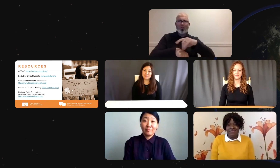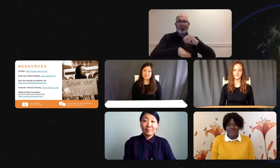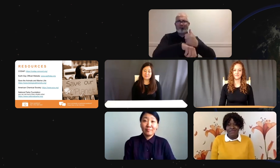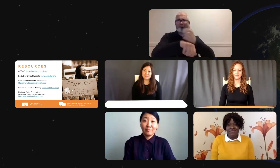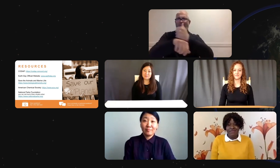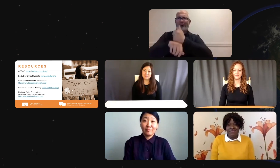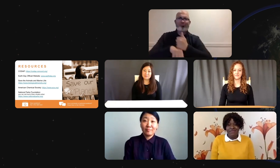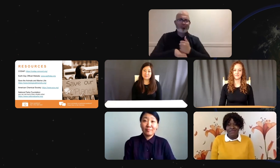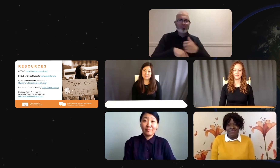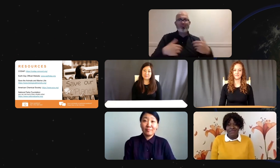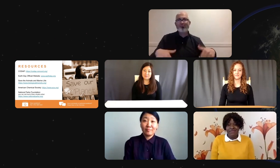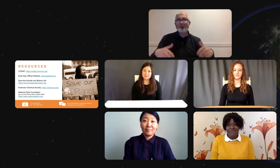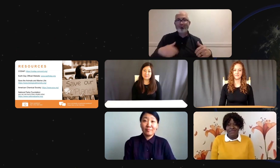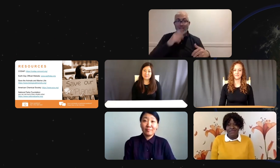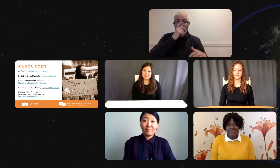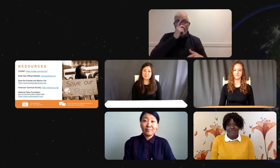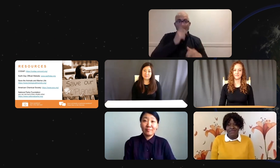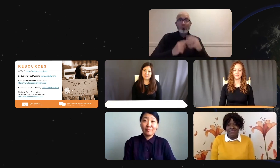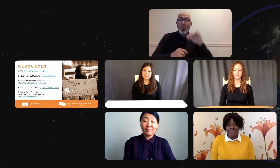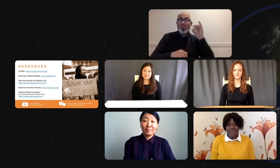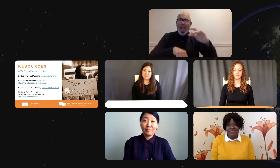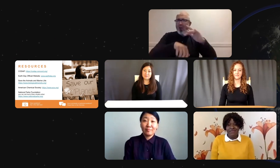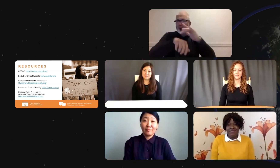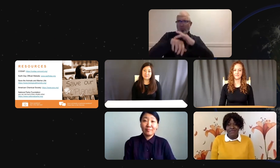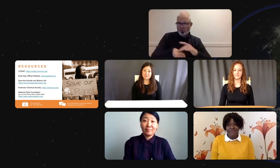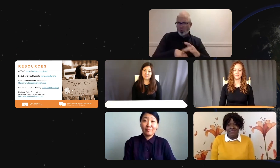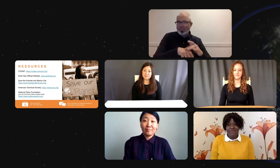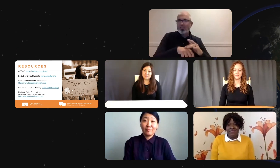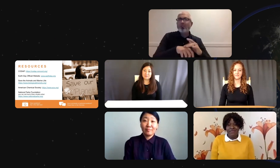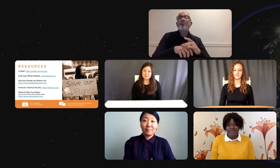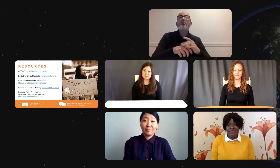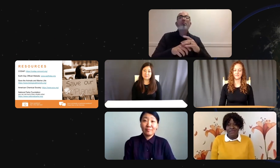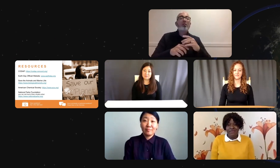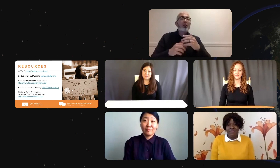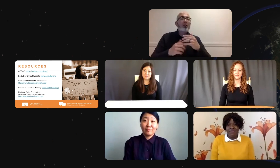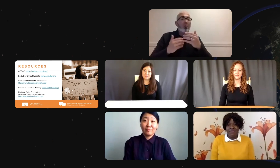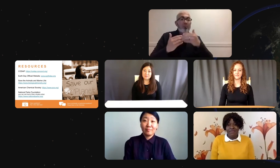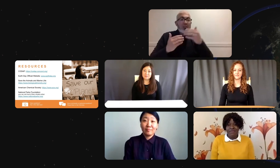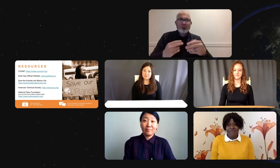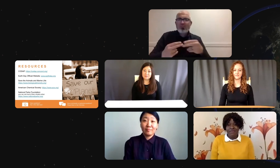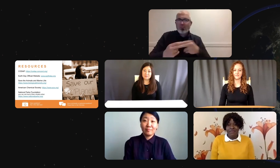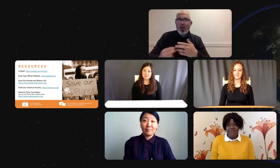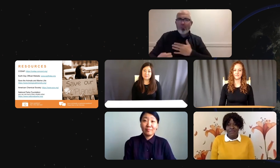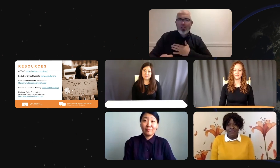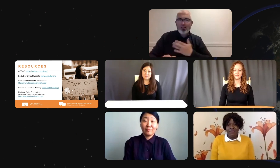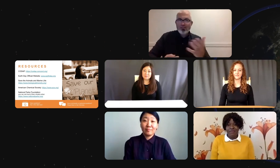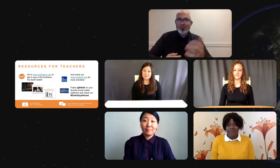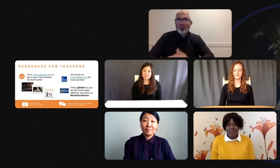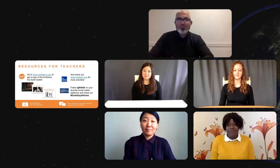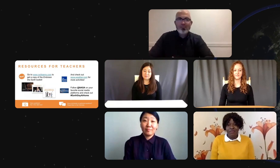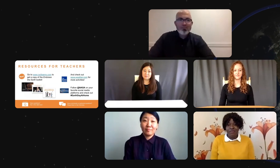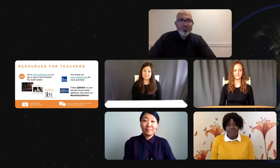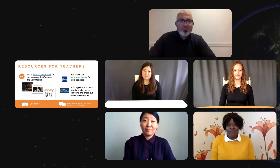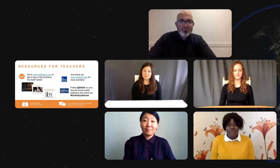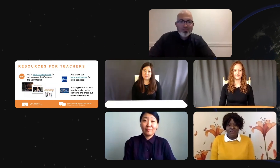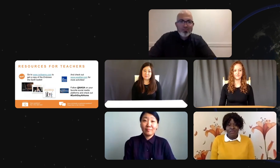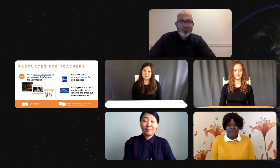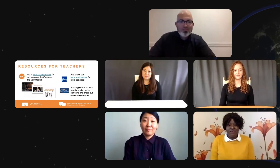You can always visit them in person as well.